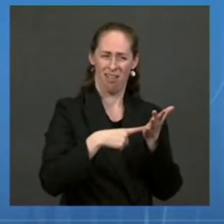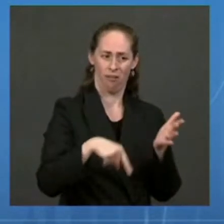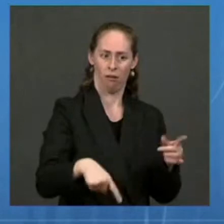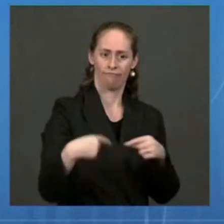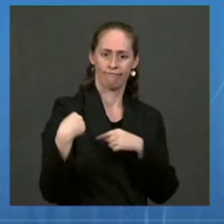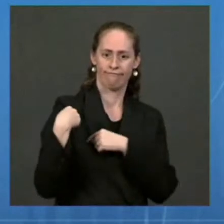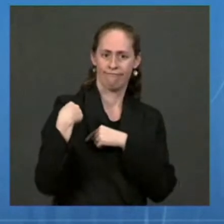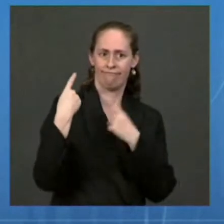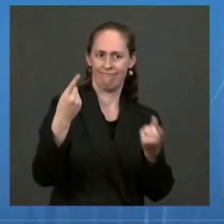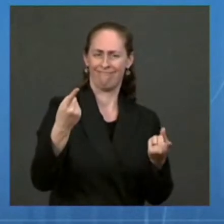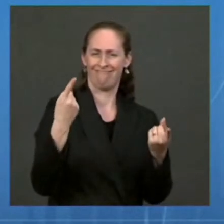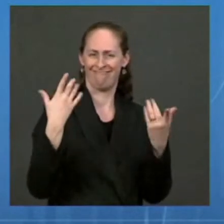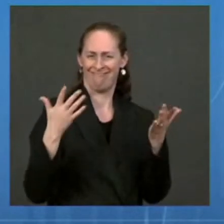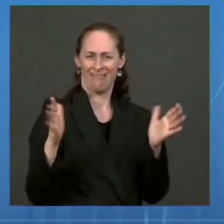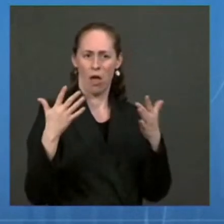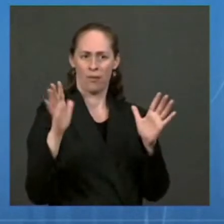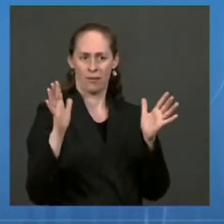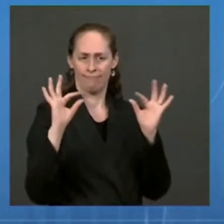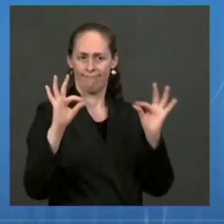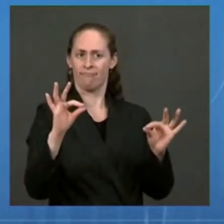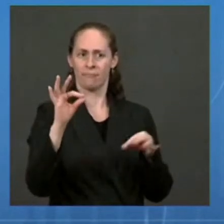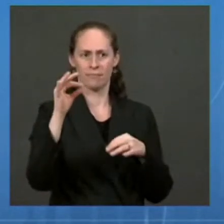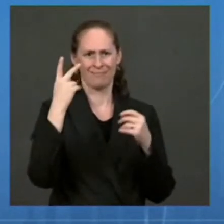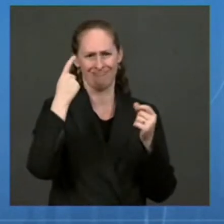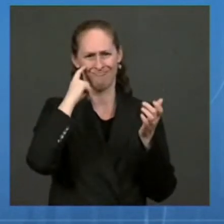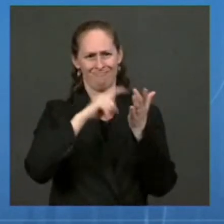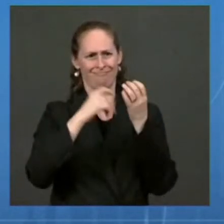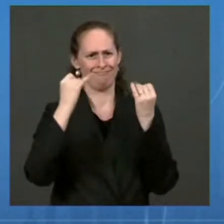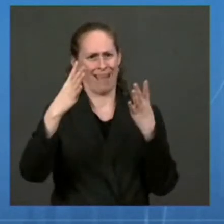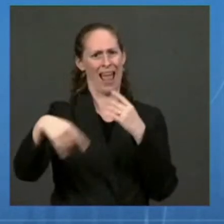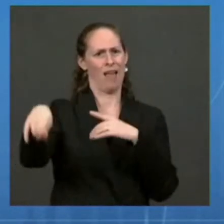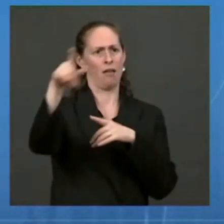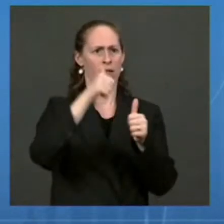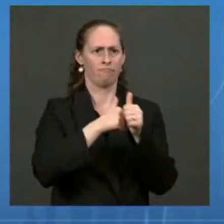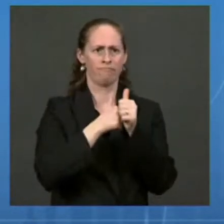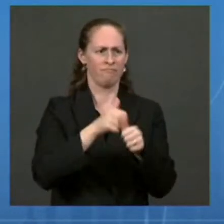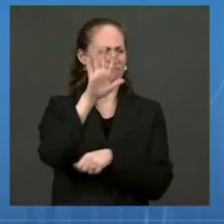DISRUPTION. I THINK THE FIRST PART OF THAT IS THAT THESE VACCINATION